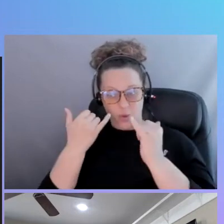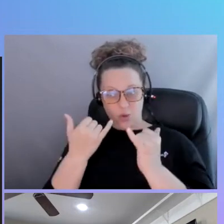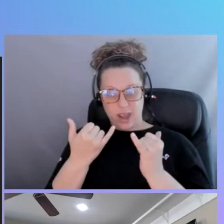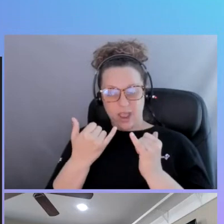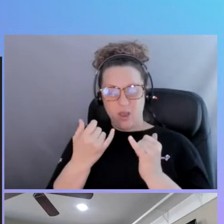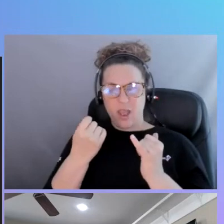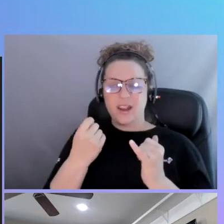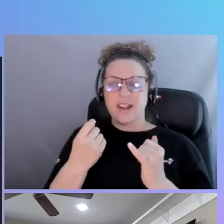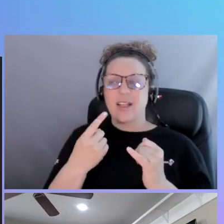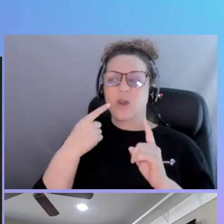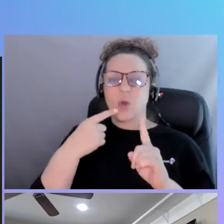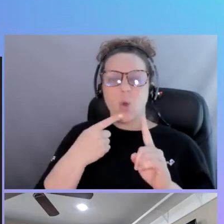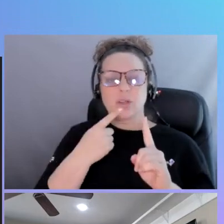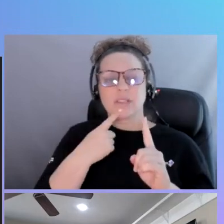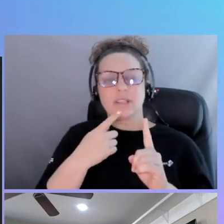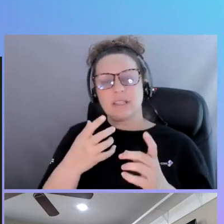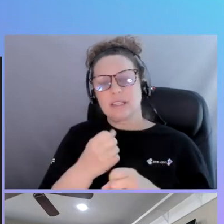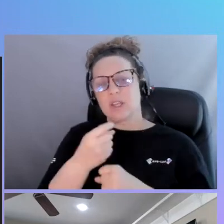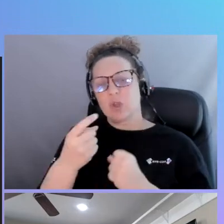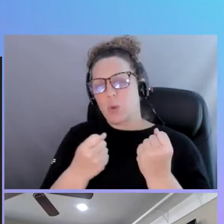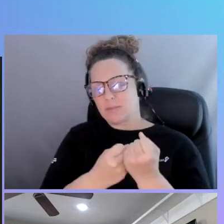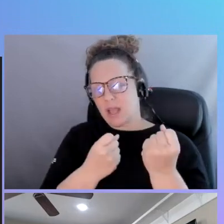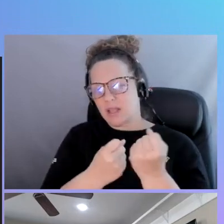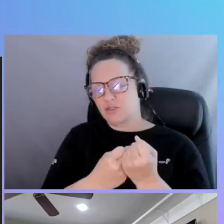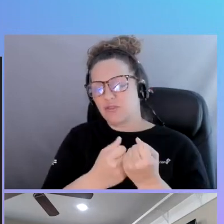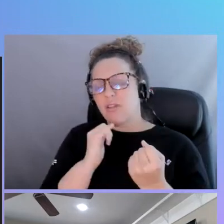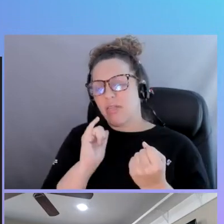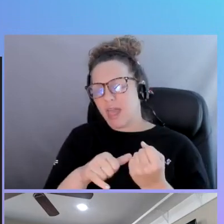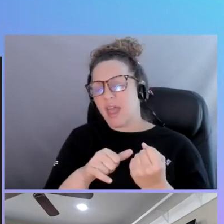says to get you a sponsor, that is part of the goal. But really,